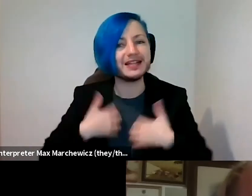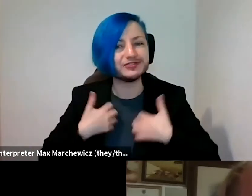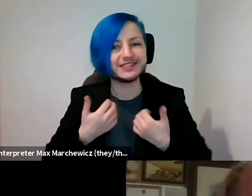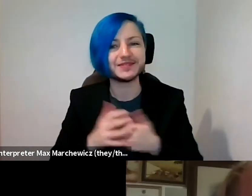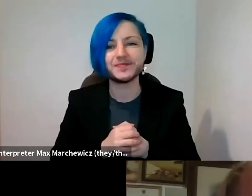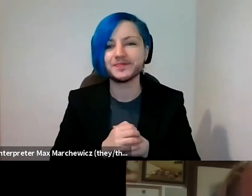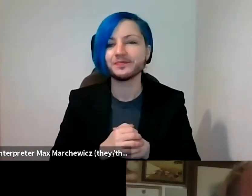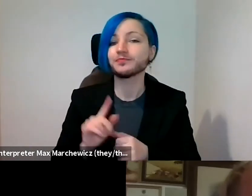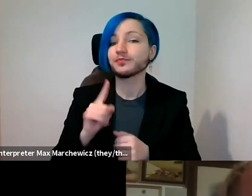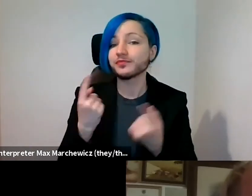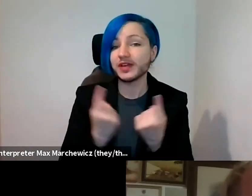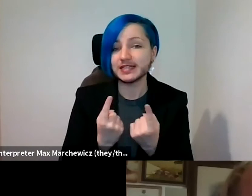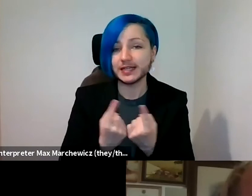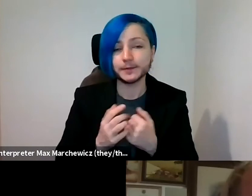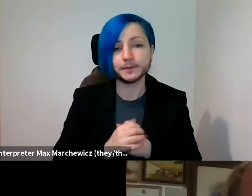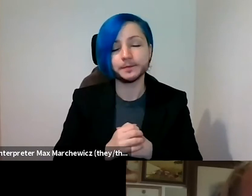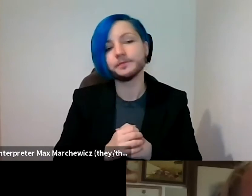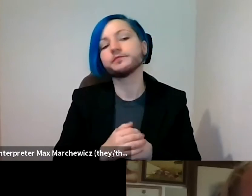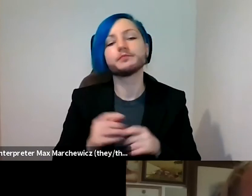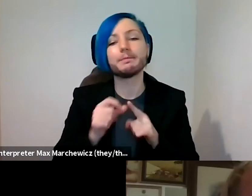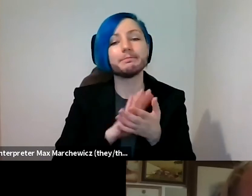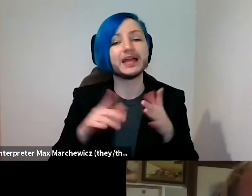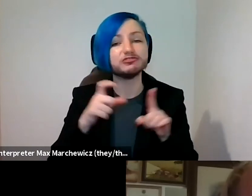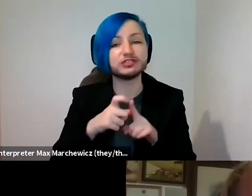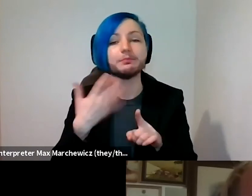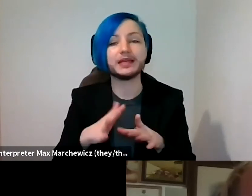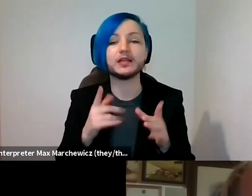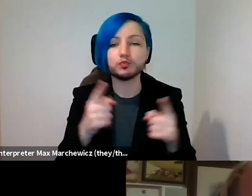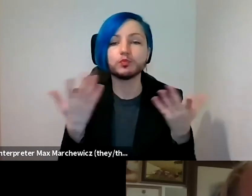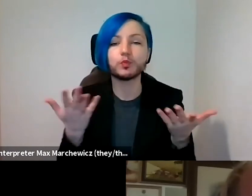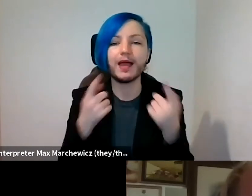So first of all, I did my PhD at the University of Glasgow,